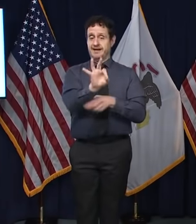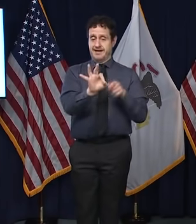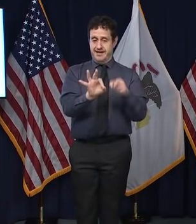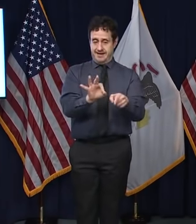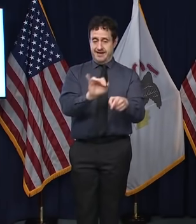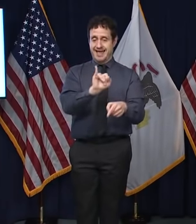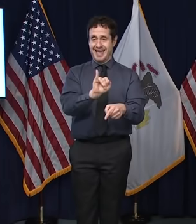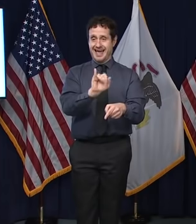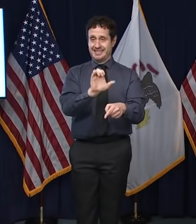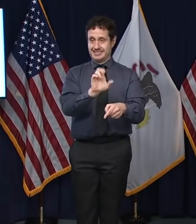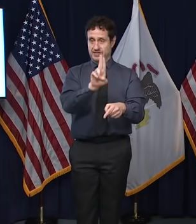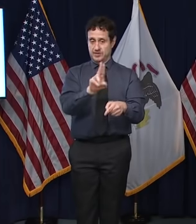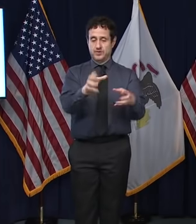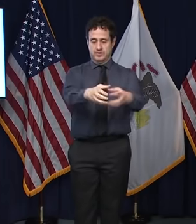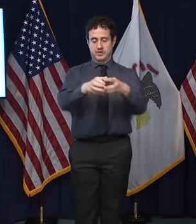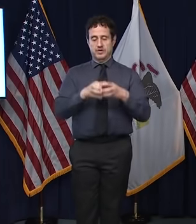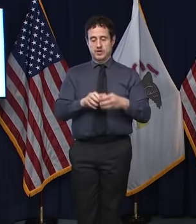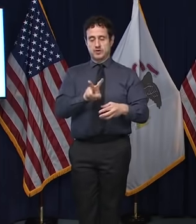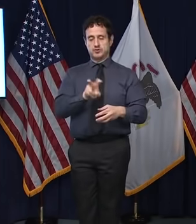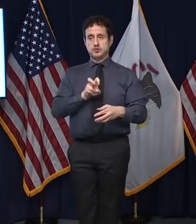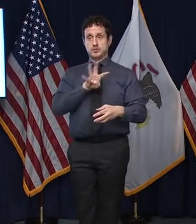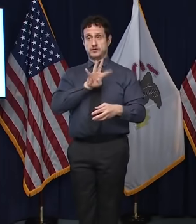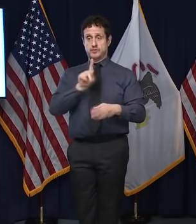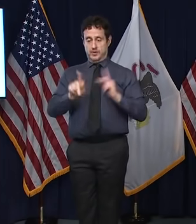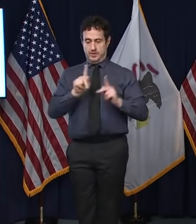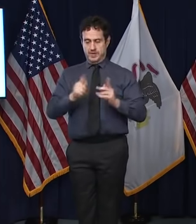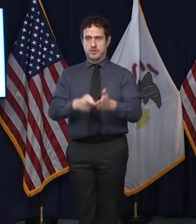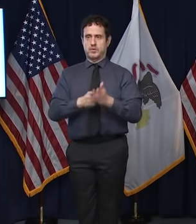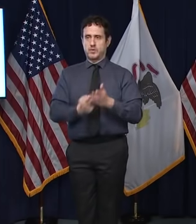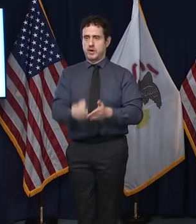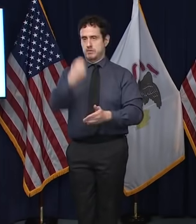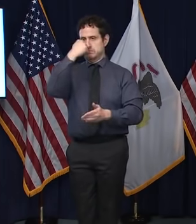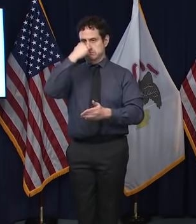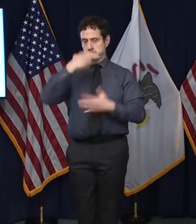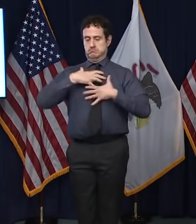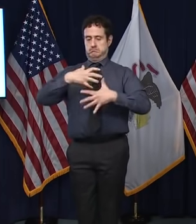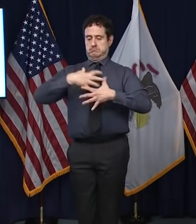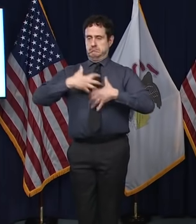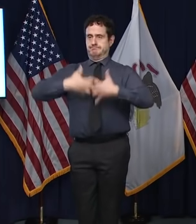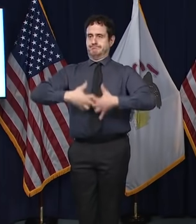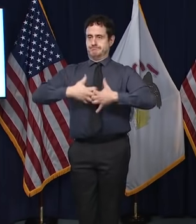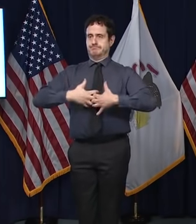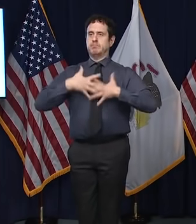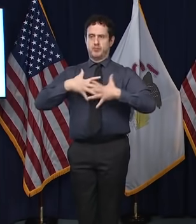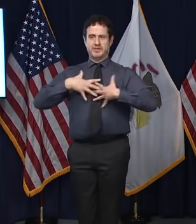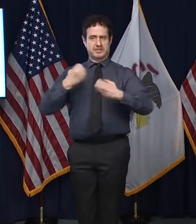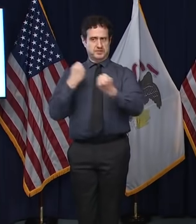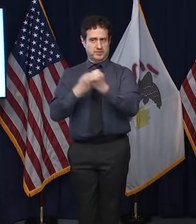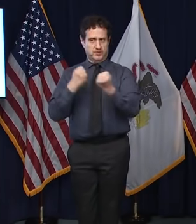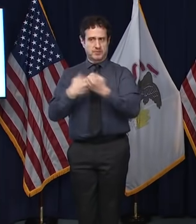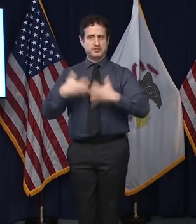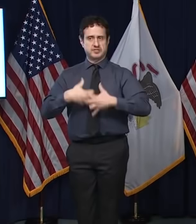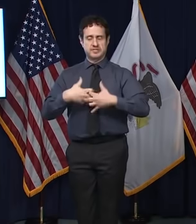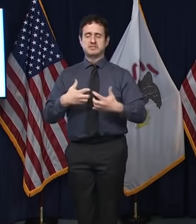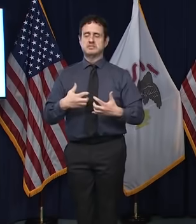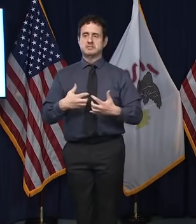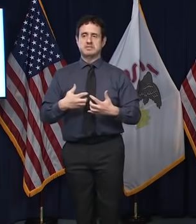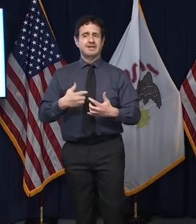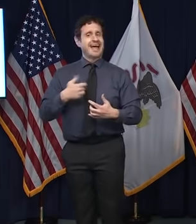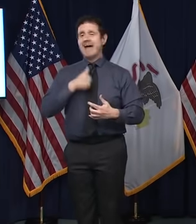and of those four hundred and eighty nine we're in the I see